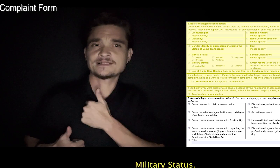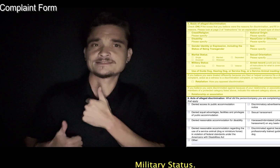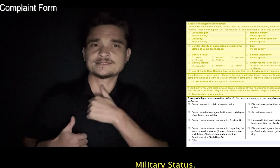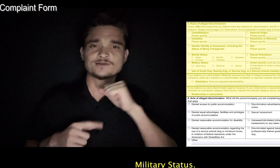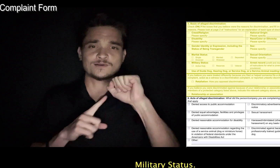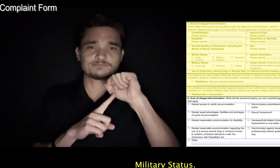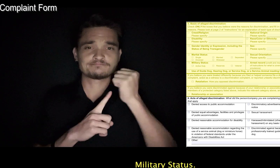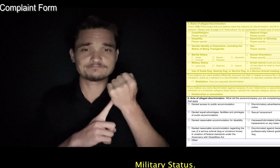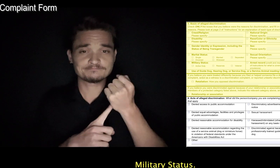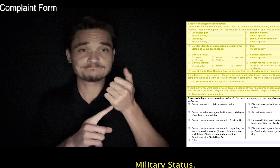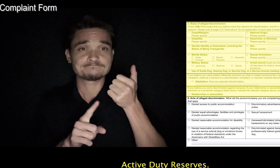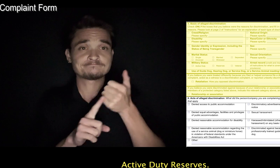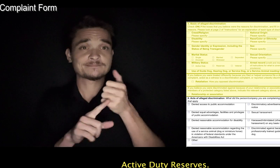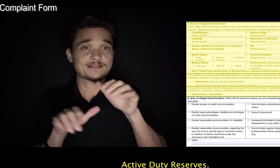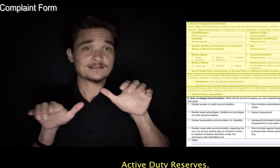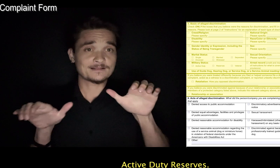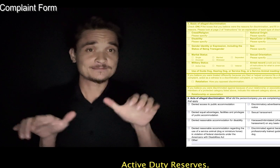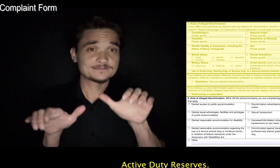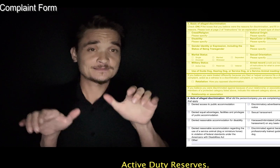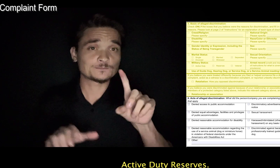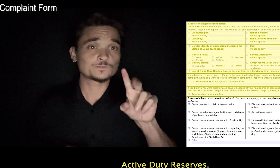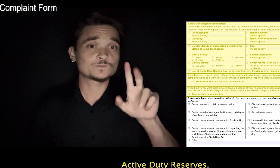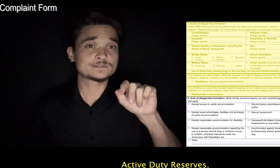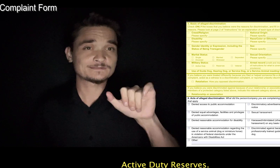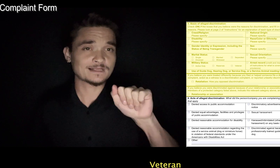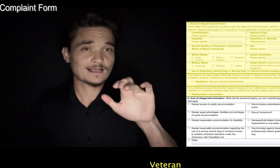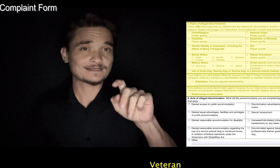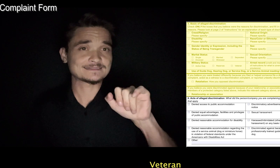Military Status. Active Duty Reserves. Veteran